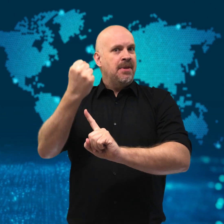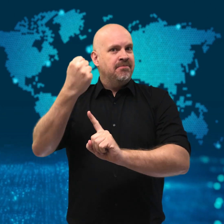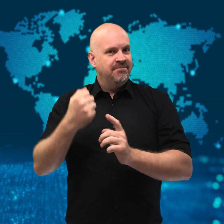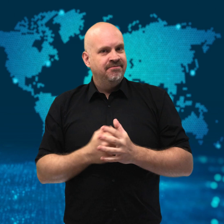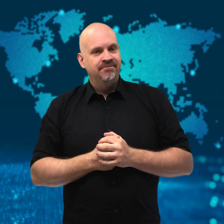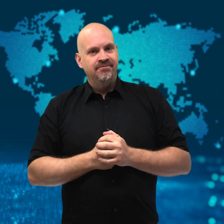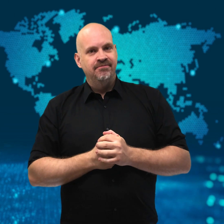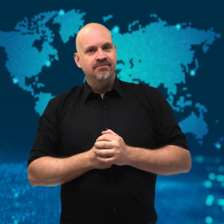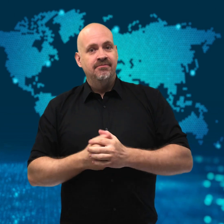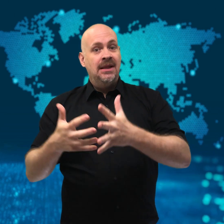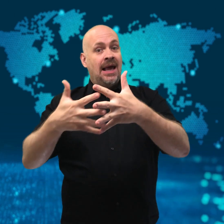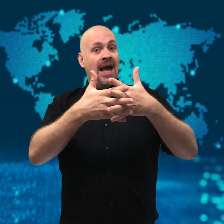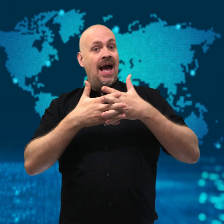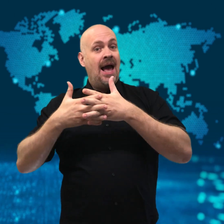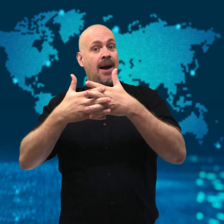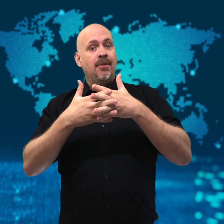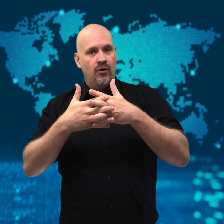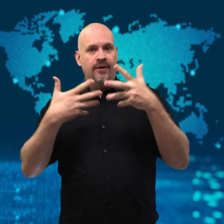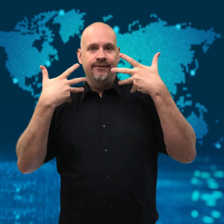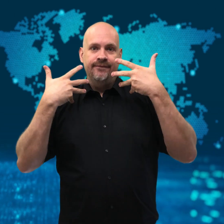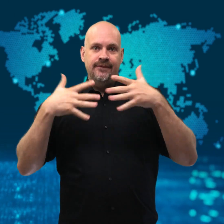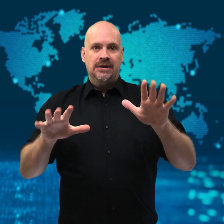handling COVID-19.